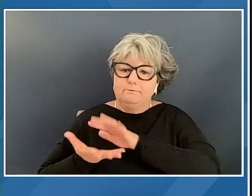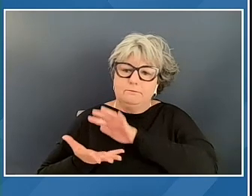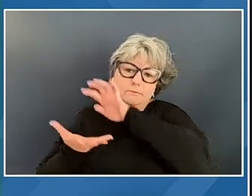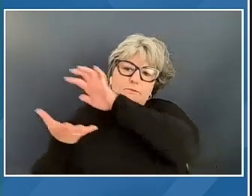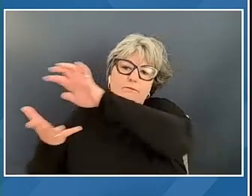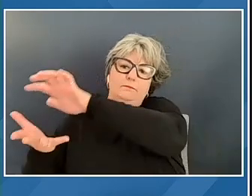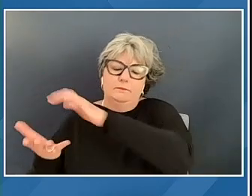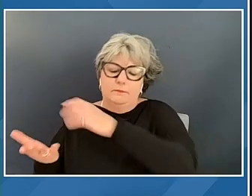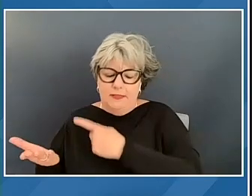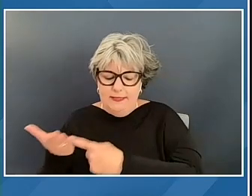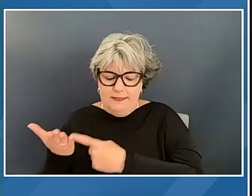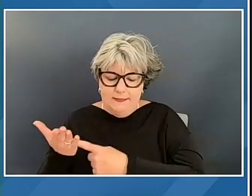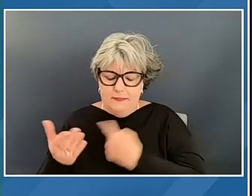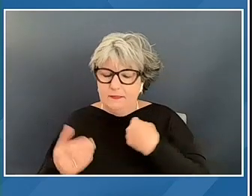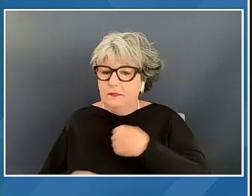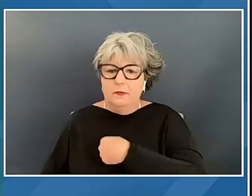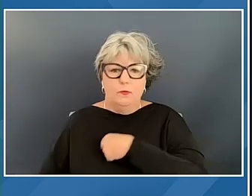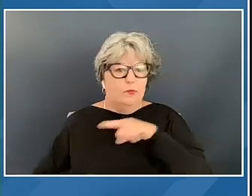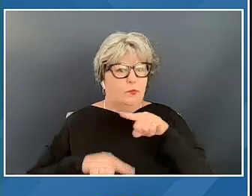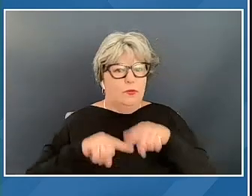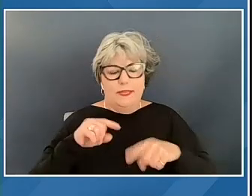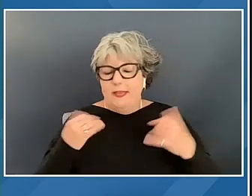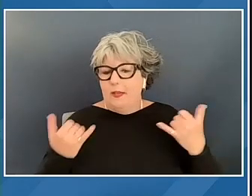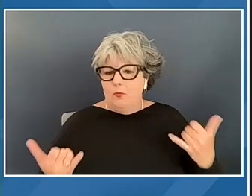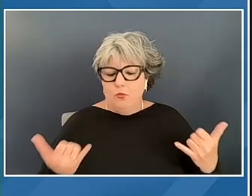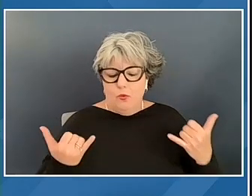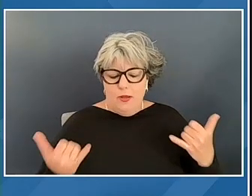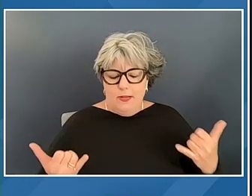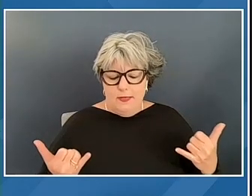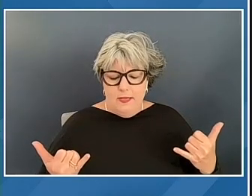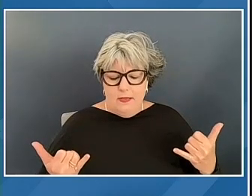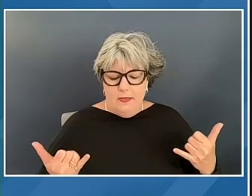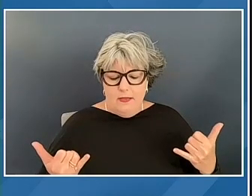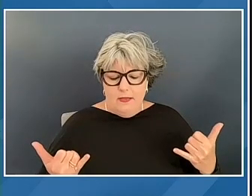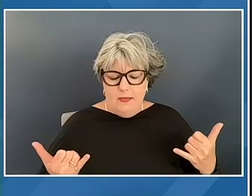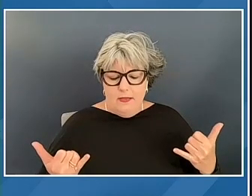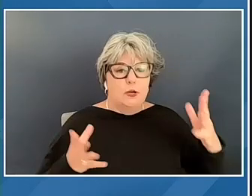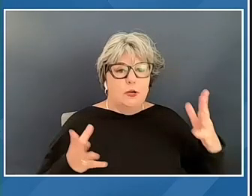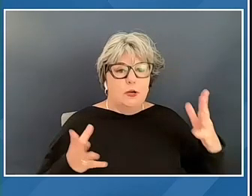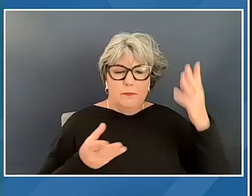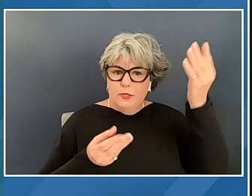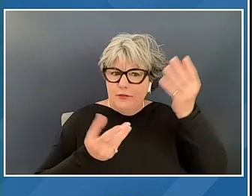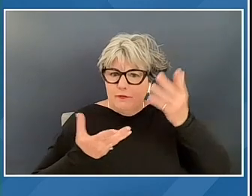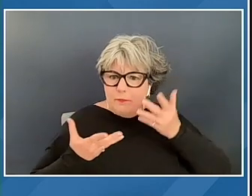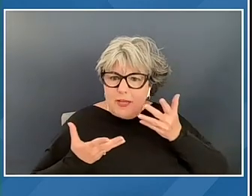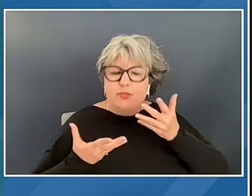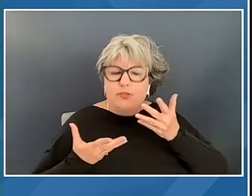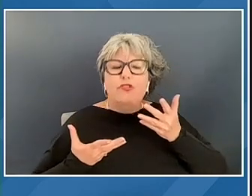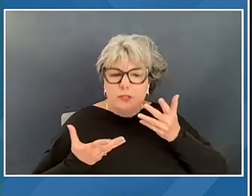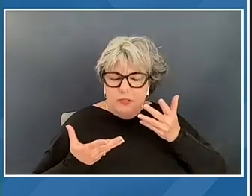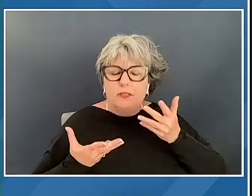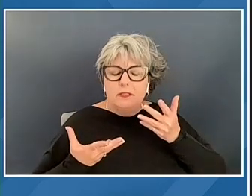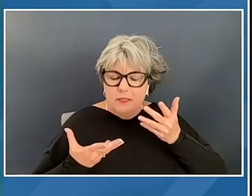We are not really able at this point- I mean, there's been so much information that you guys have given us and ways for us to really look at.